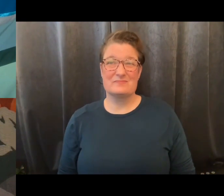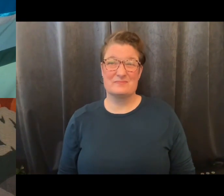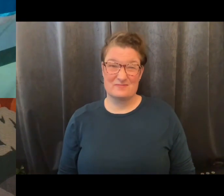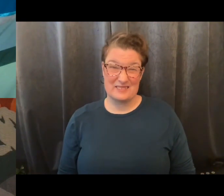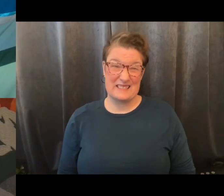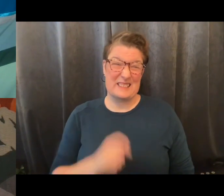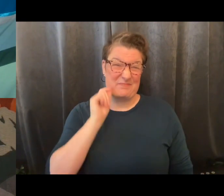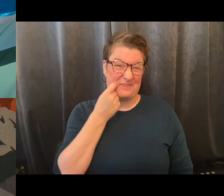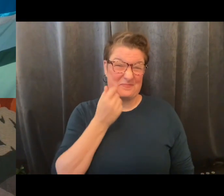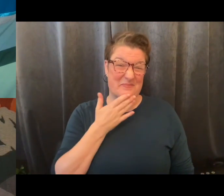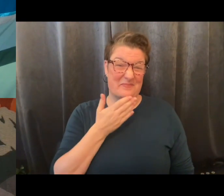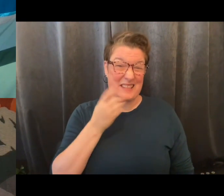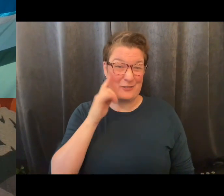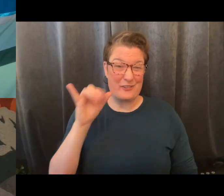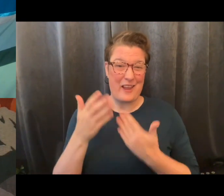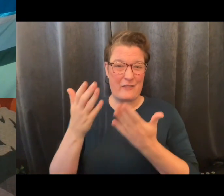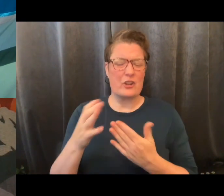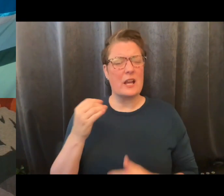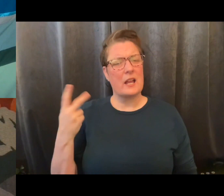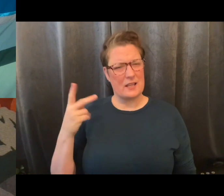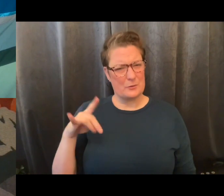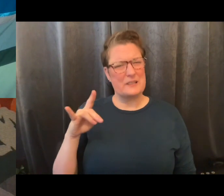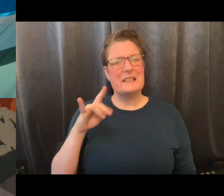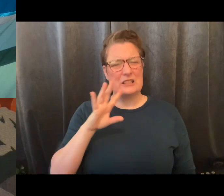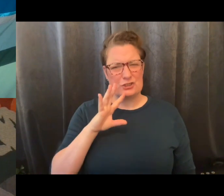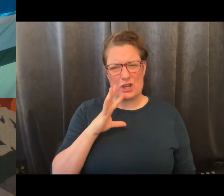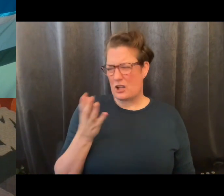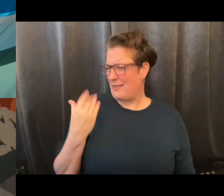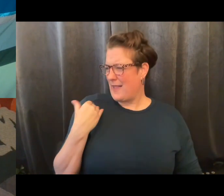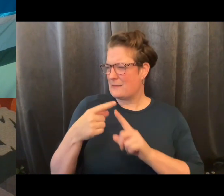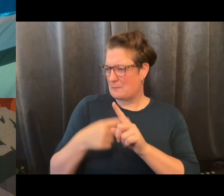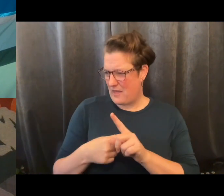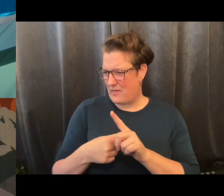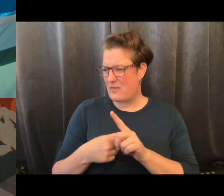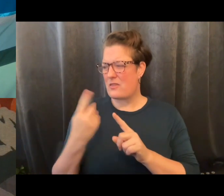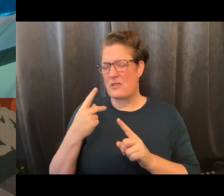Yeah and we had talked some last month, we talked a little bit about the 7 weeks